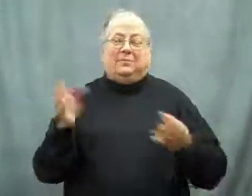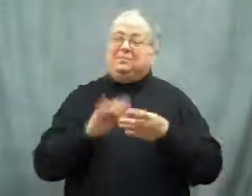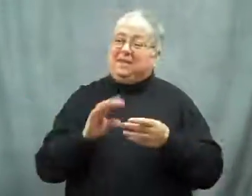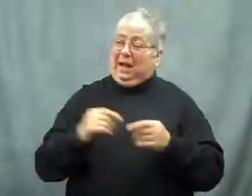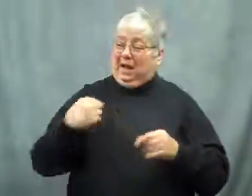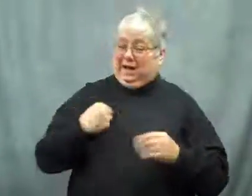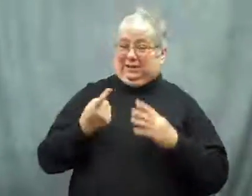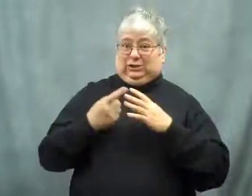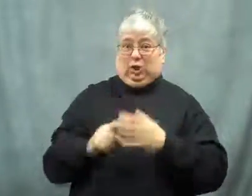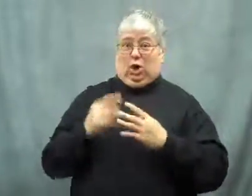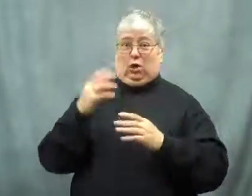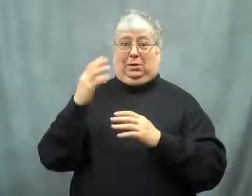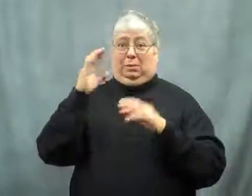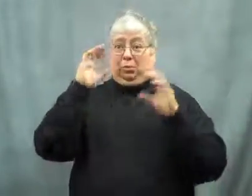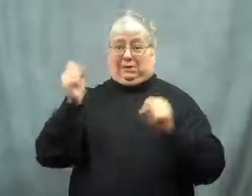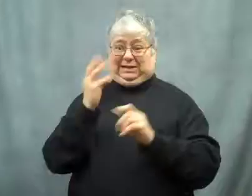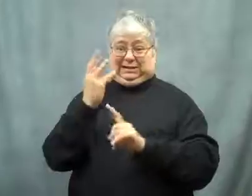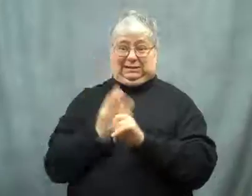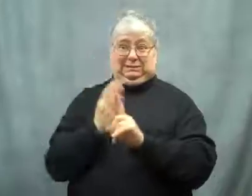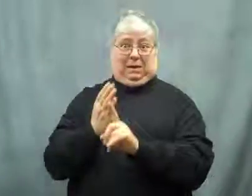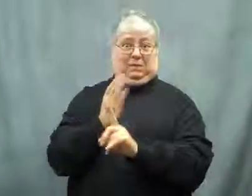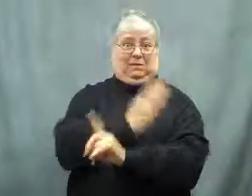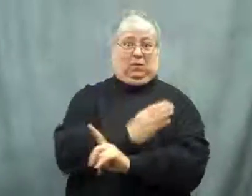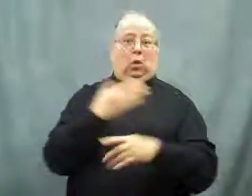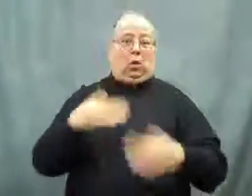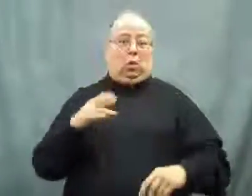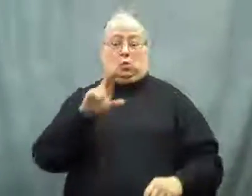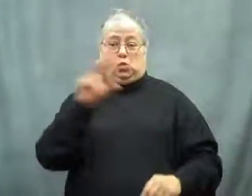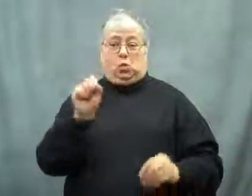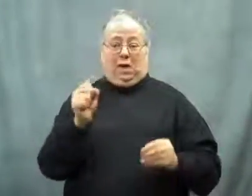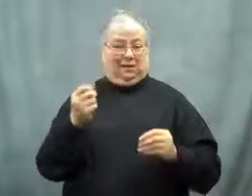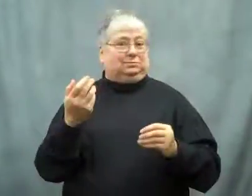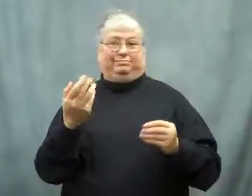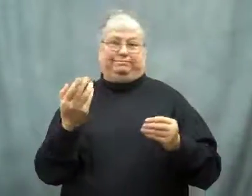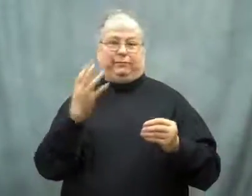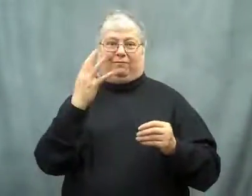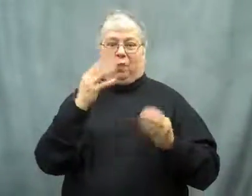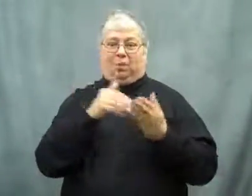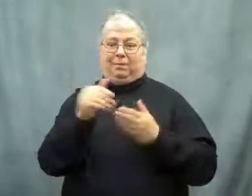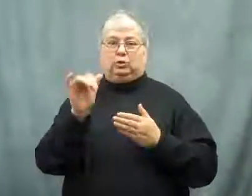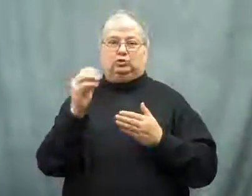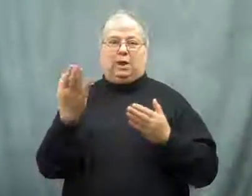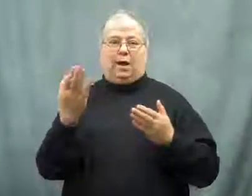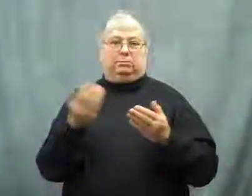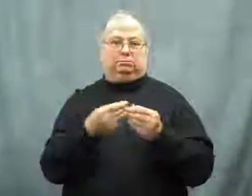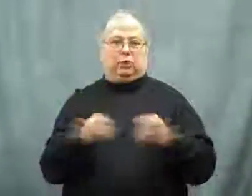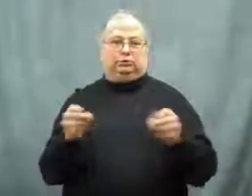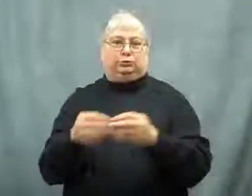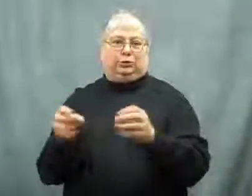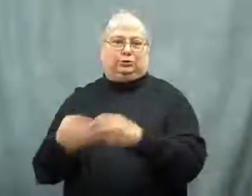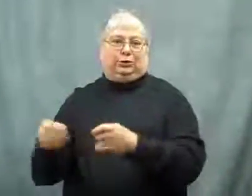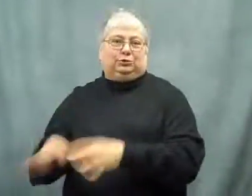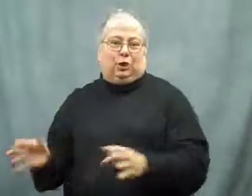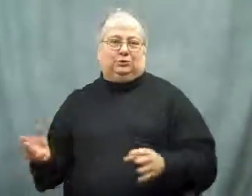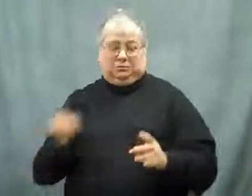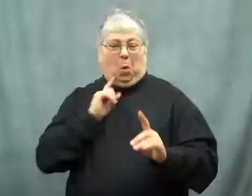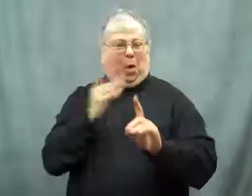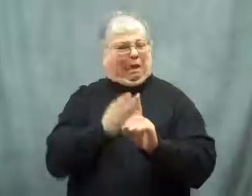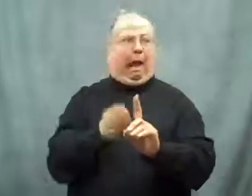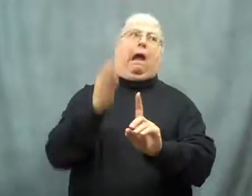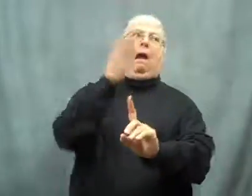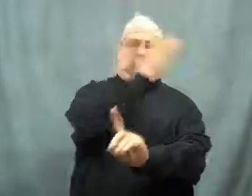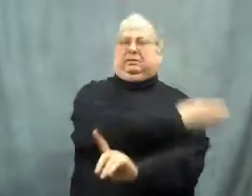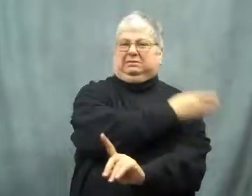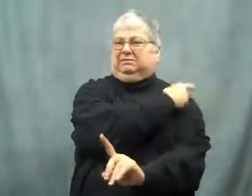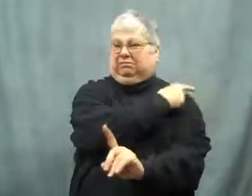He stated four million jobs were lost in the six months before he took office.